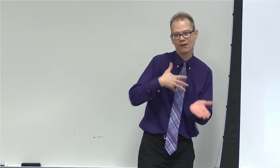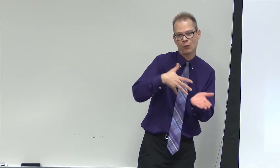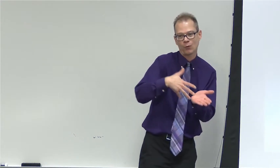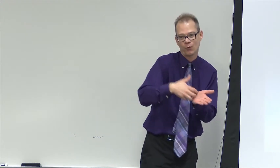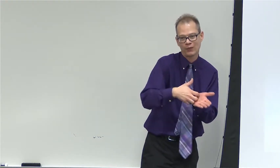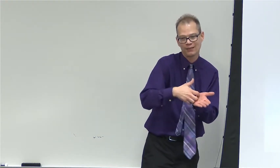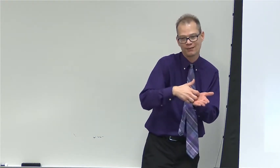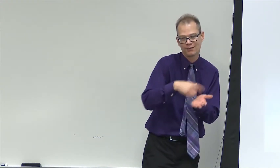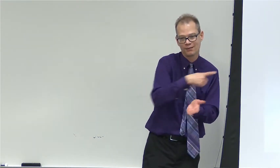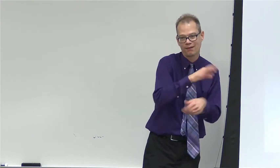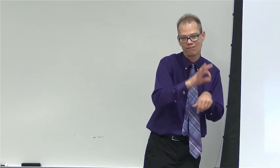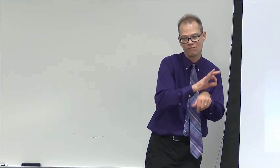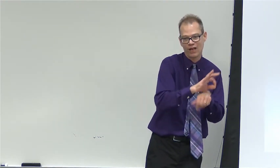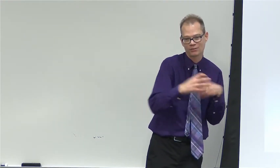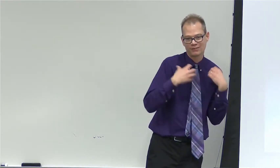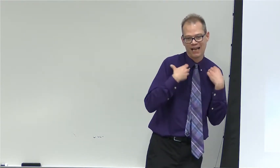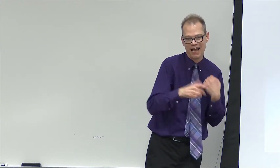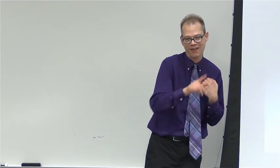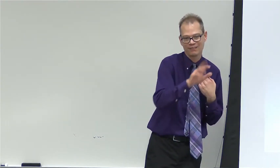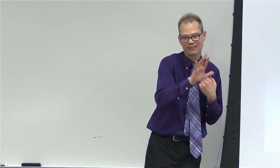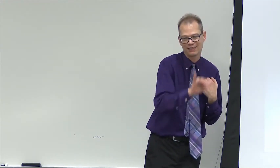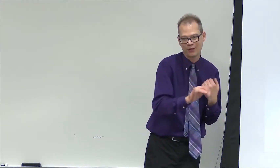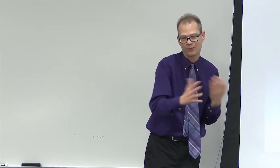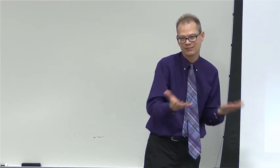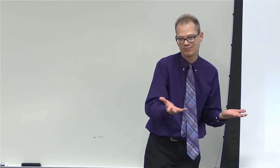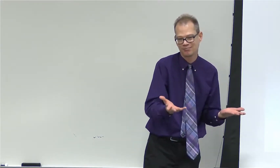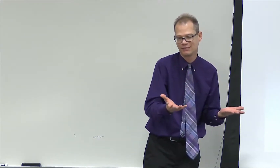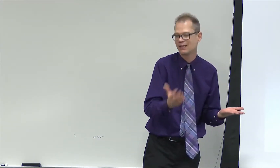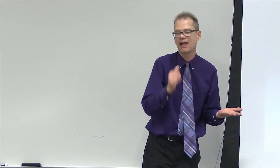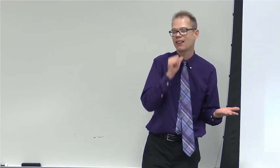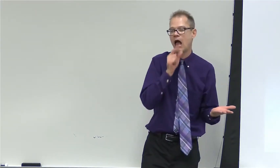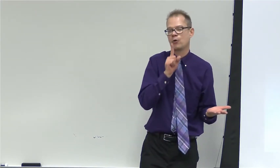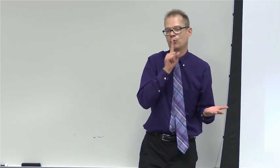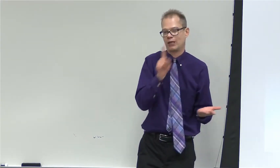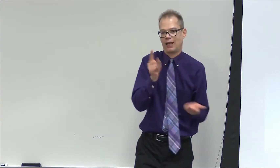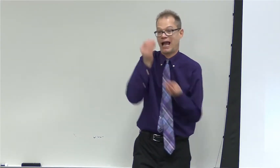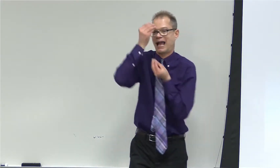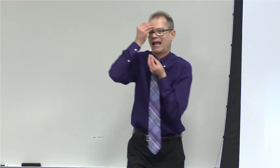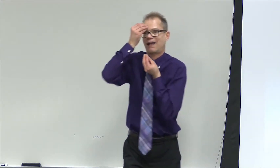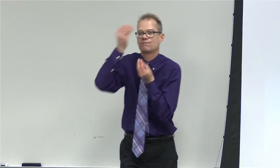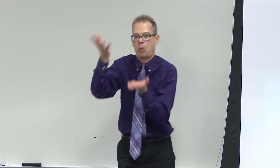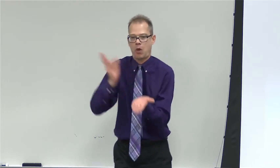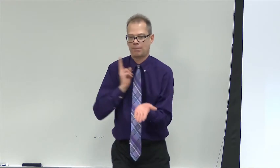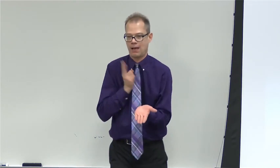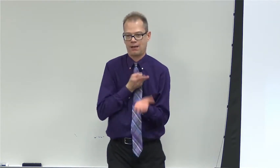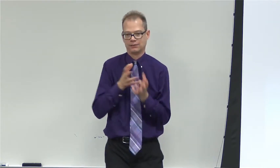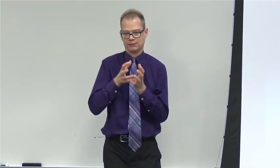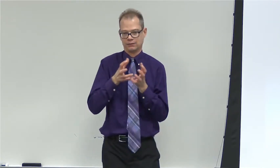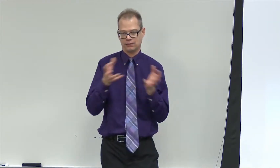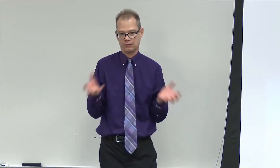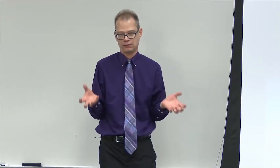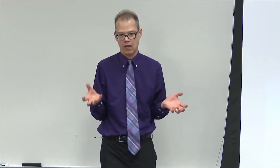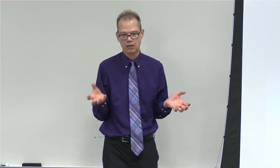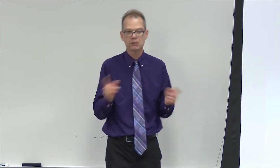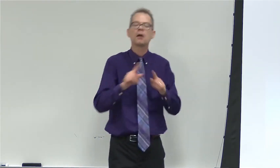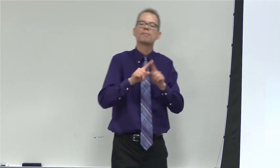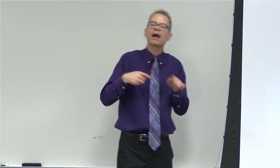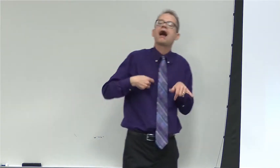weaker functional health literacy. That really was not informative.